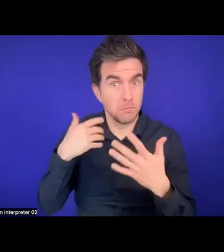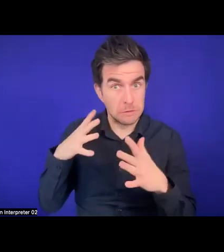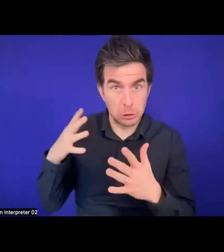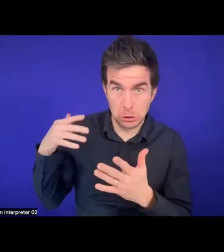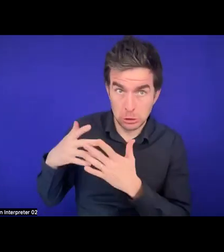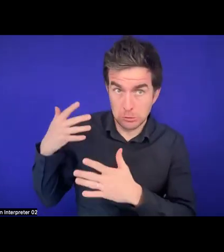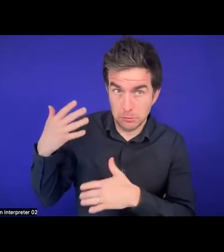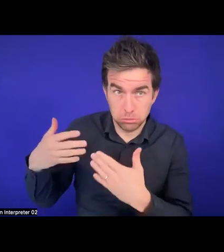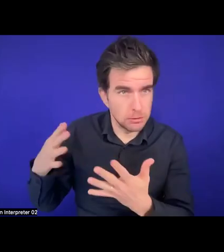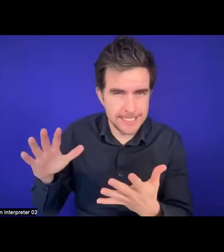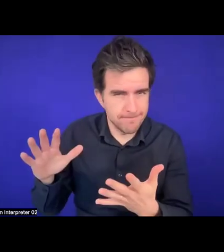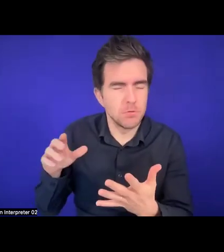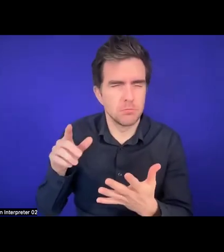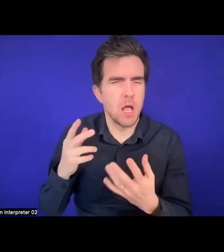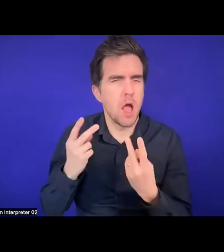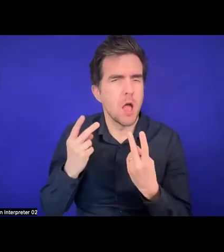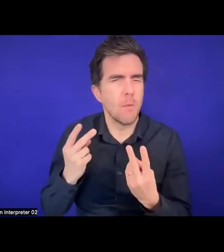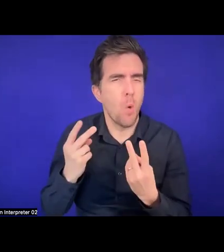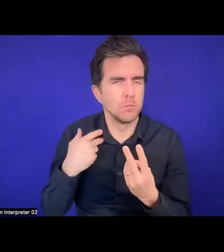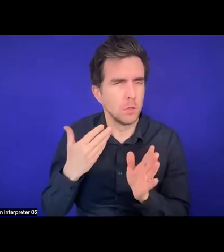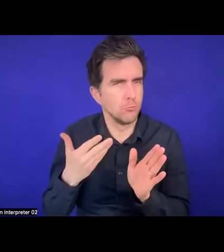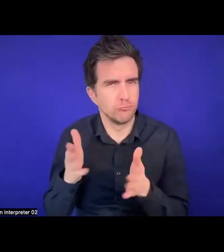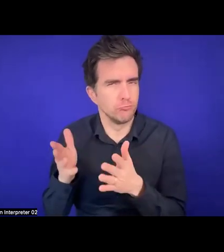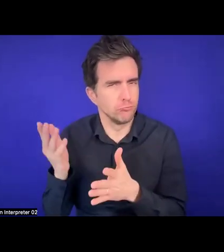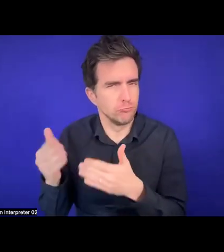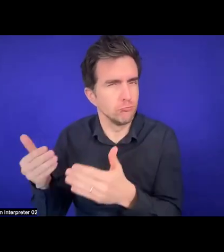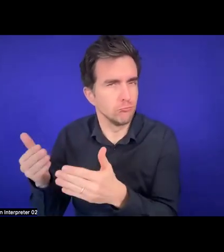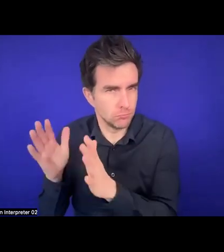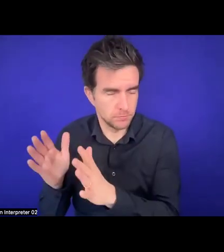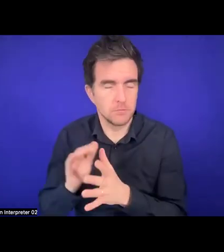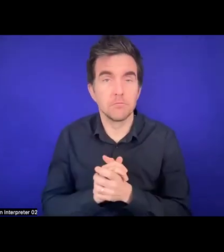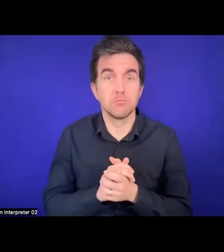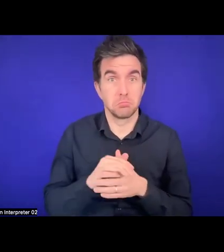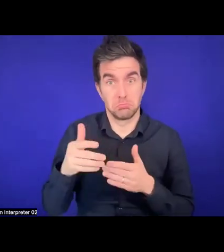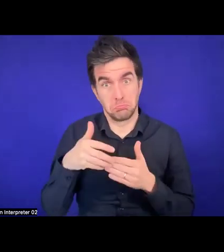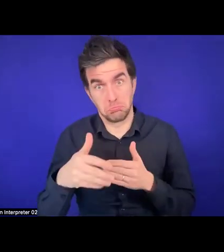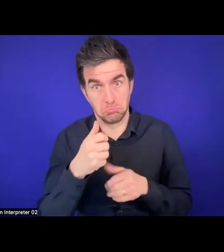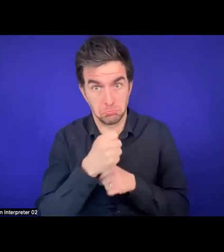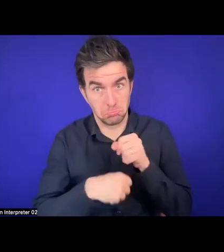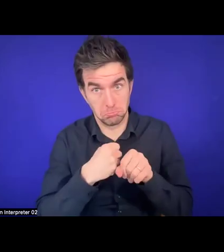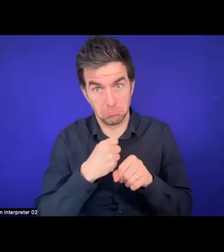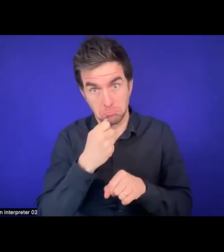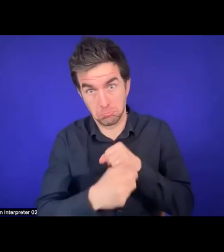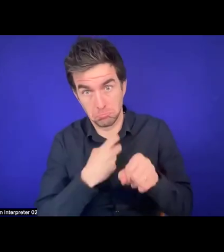also the impact that climate change can have on people with intellectual